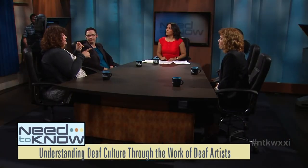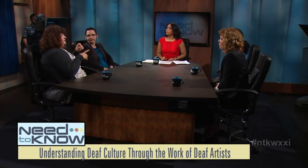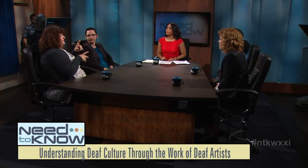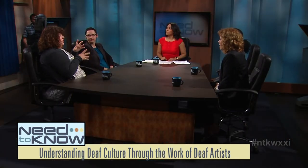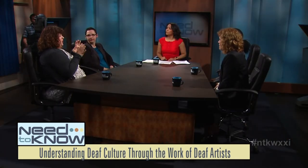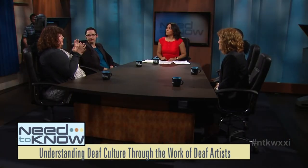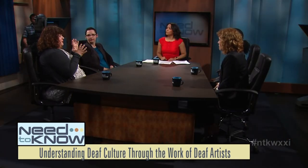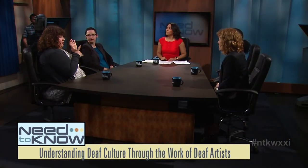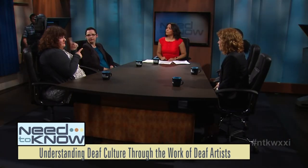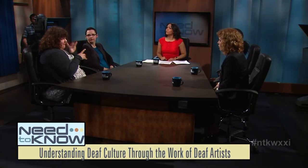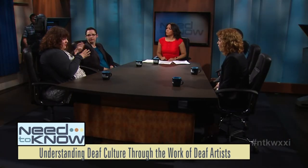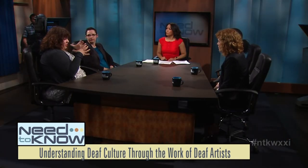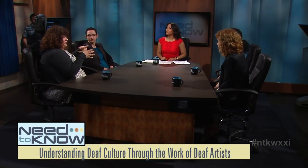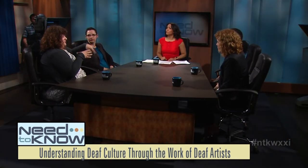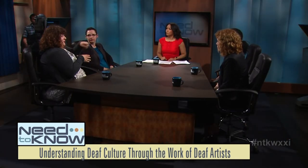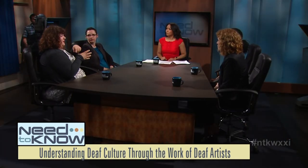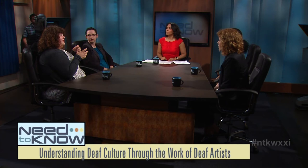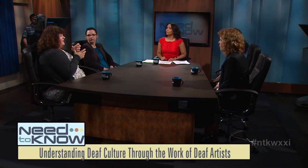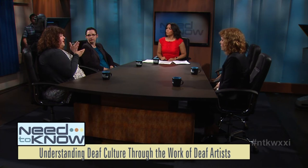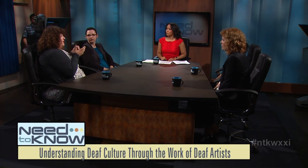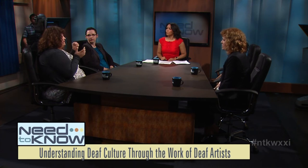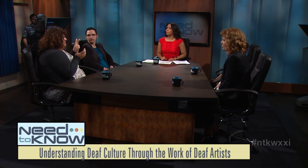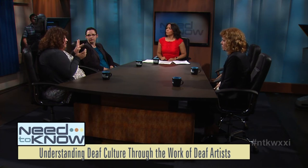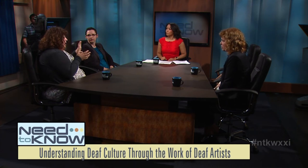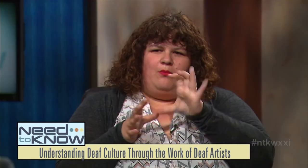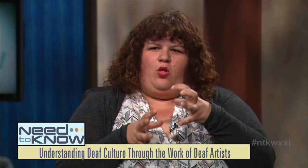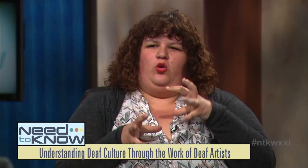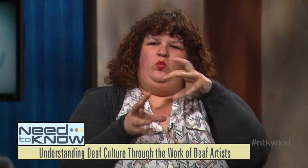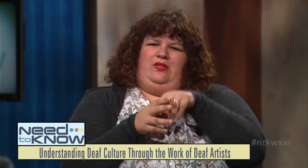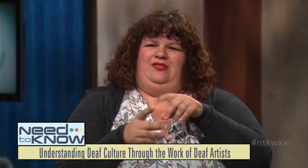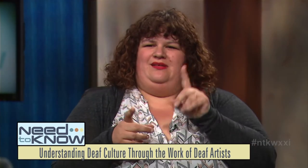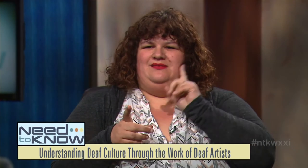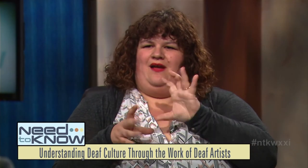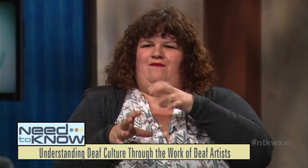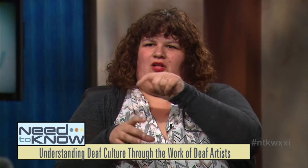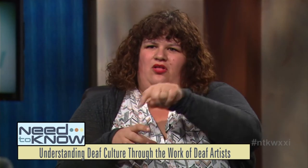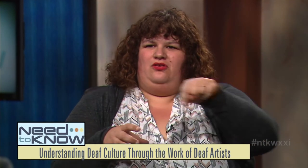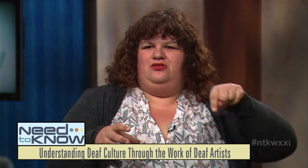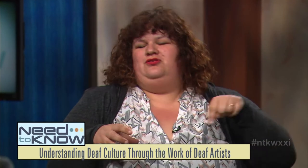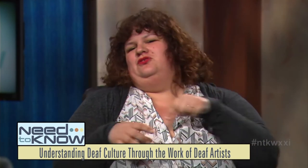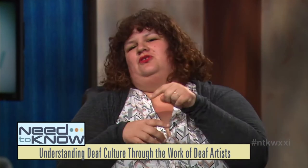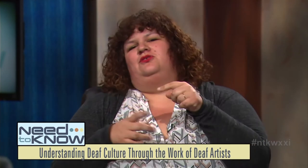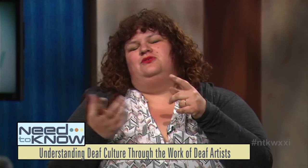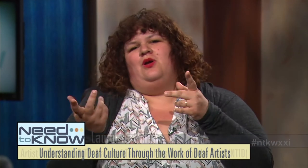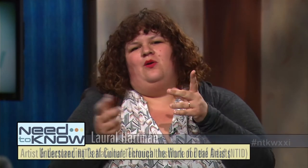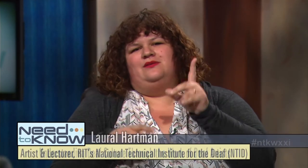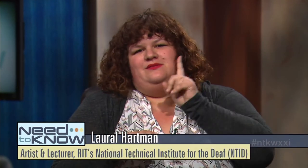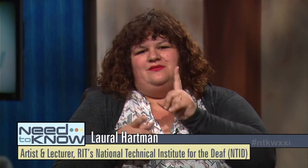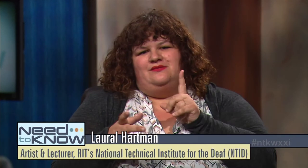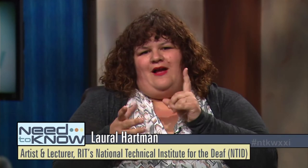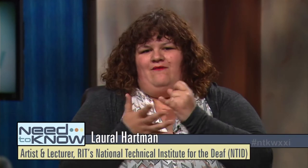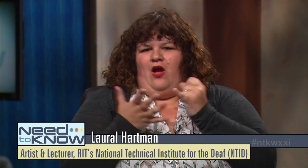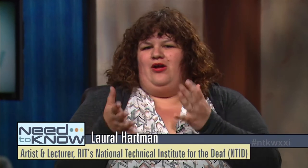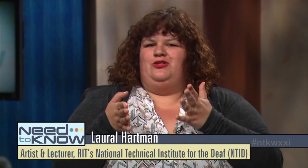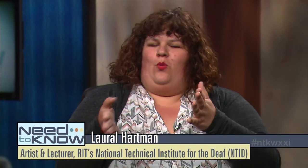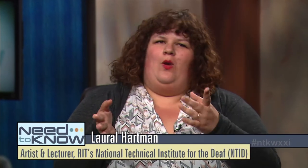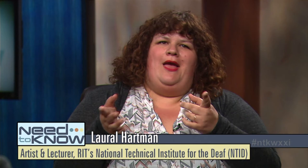NOT ONE SIZE FITS ALL FOR ALL DEAF PEOPLE WITHIN THE DEAF COMMUNITY, THERE ARE SUB GROUPS WITHIN THE DEAF COMMUNITY,